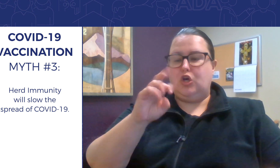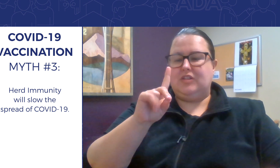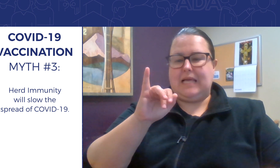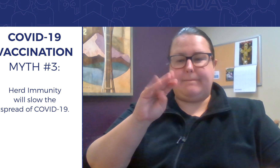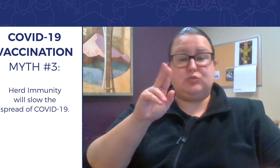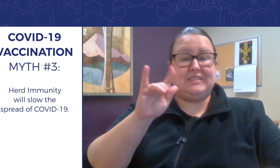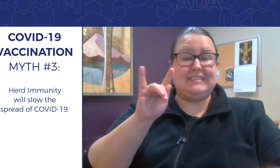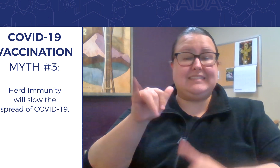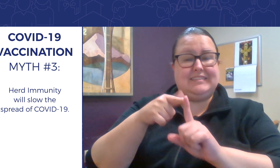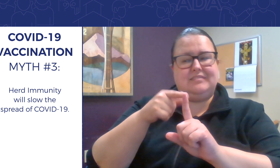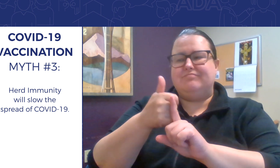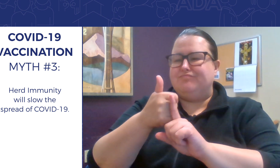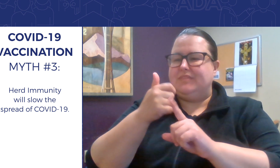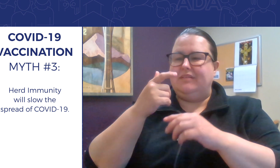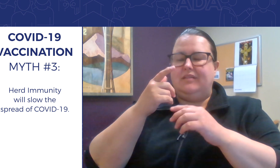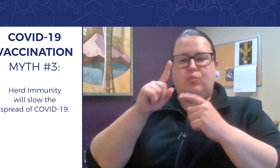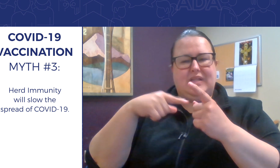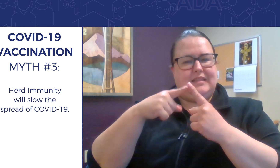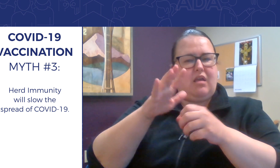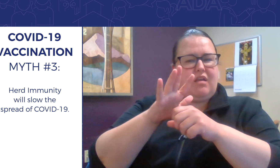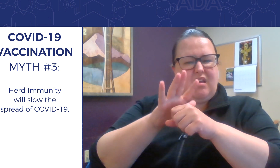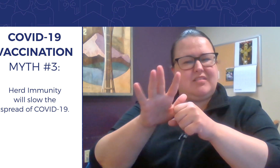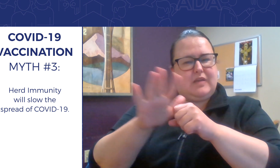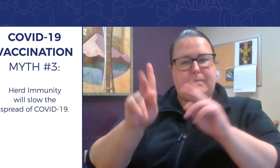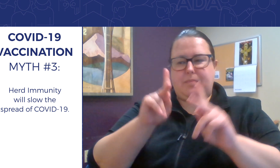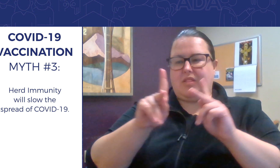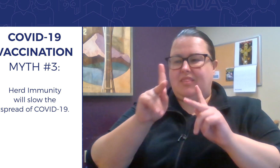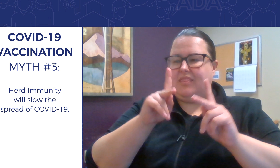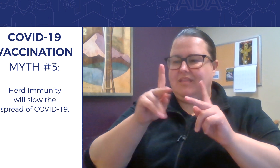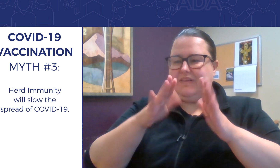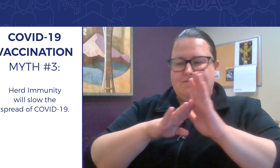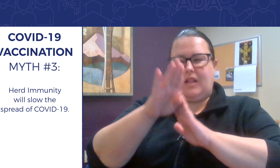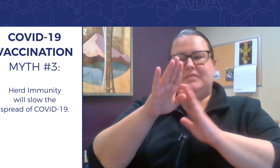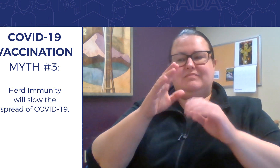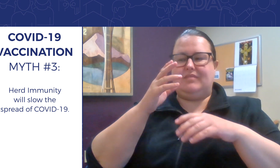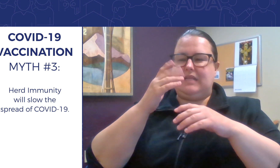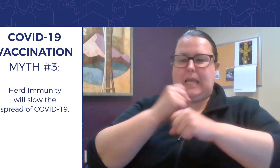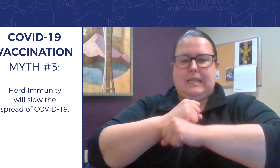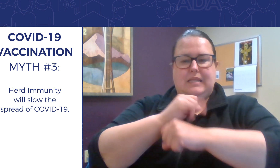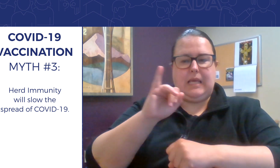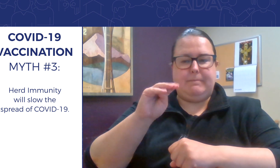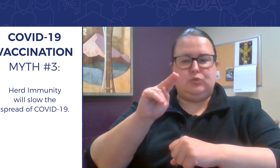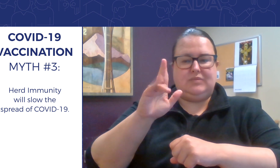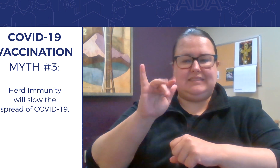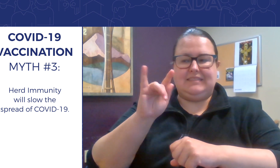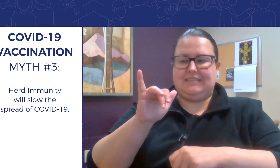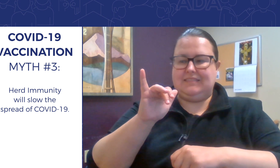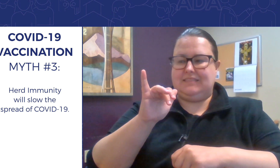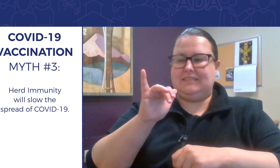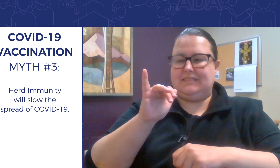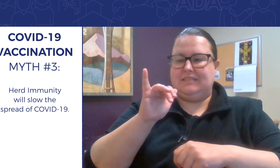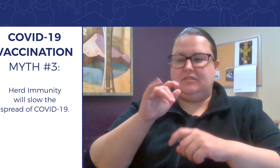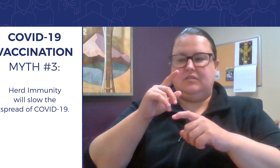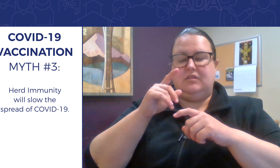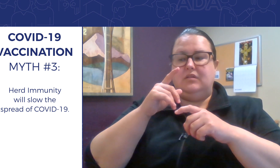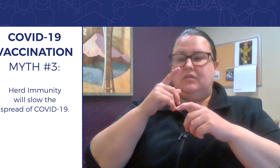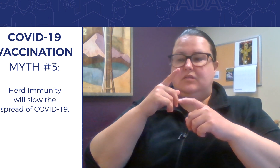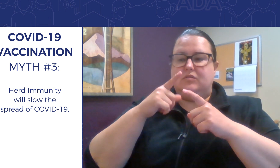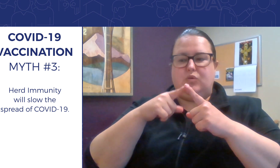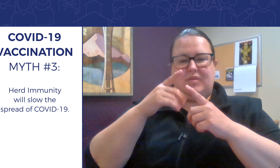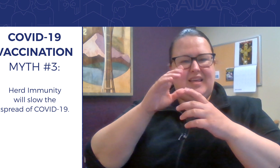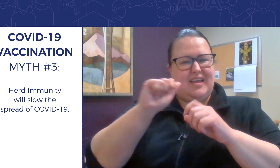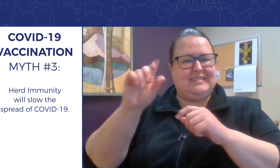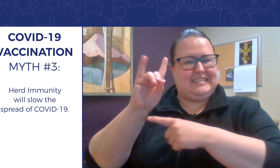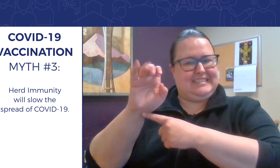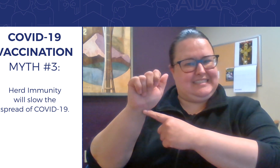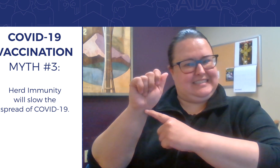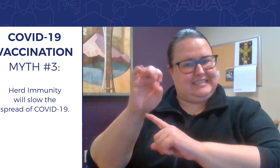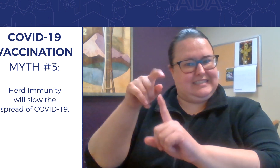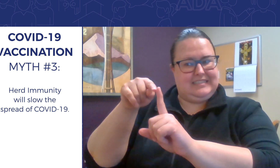The herd immunity concept is when enough people have developed a protection or immunity to a specific disease,